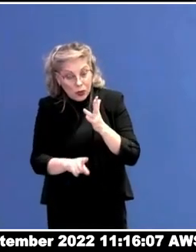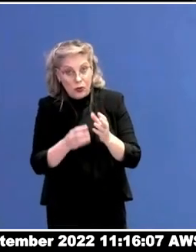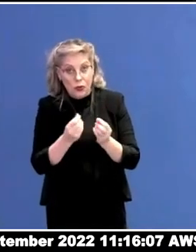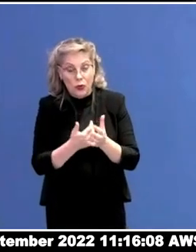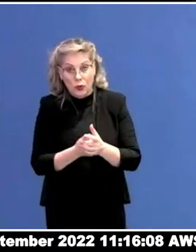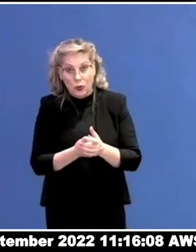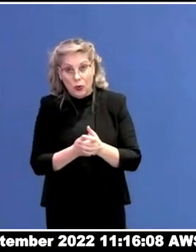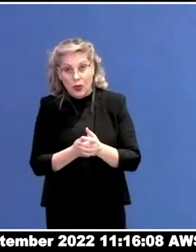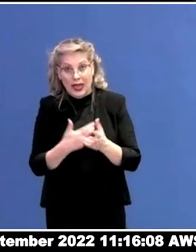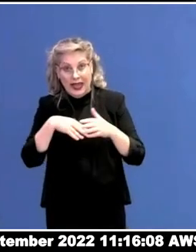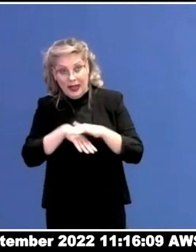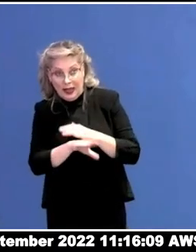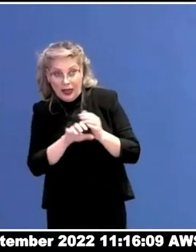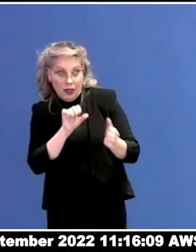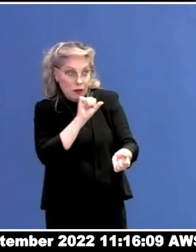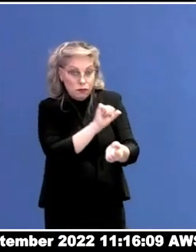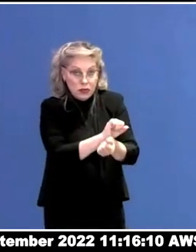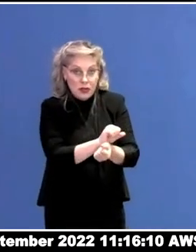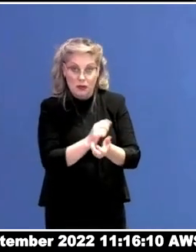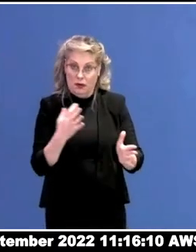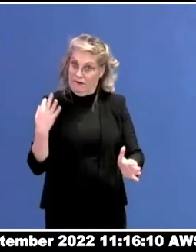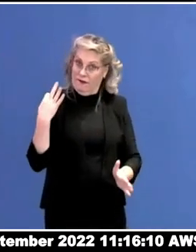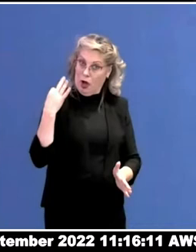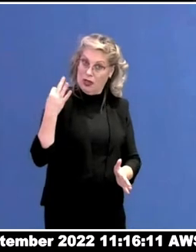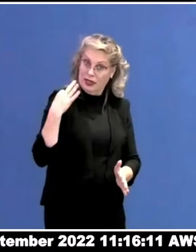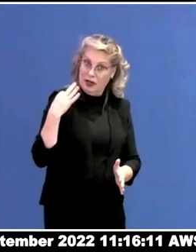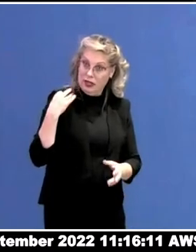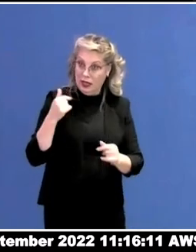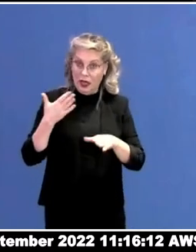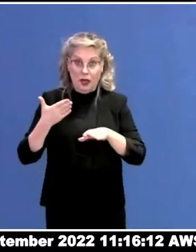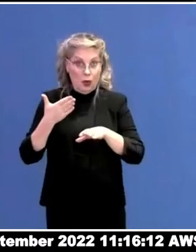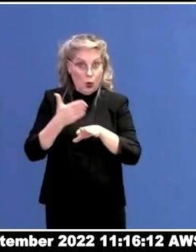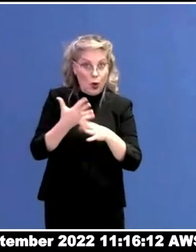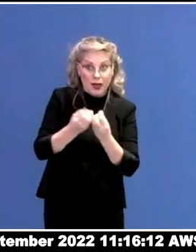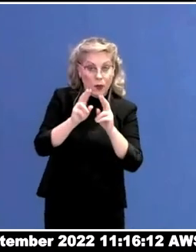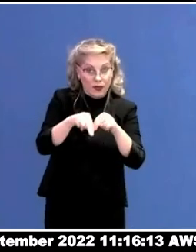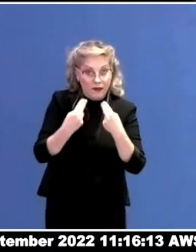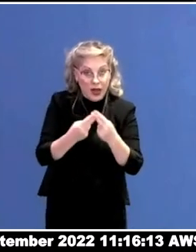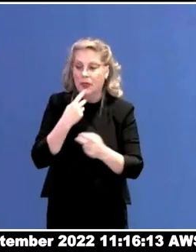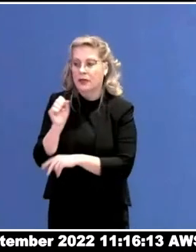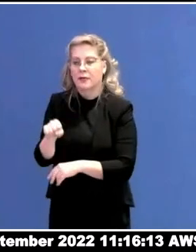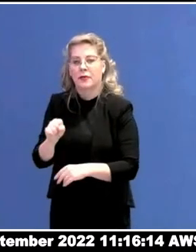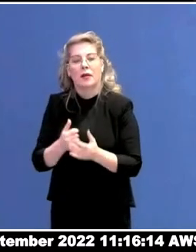MS McMAHON: So, it's not funded, all of this work that you are doing with families and people in detention and prison currently; is that right?